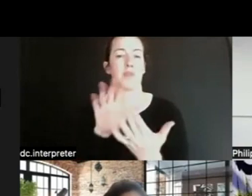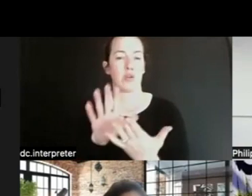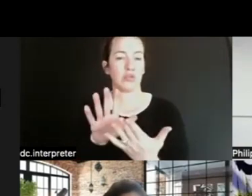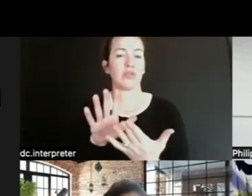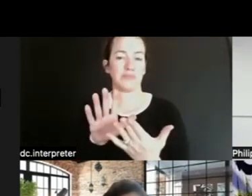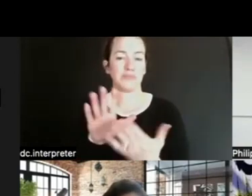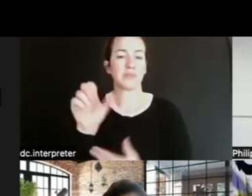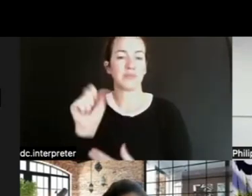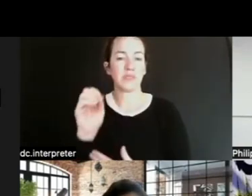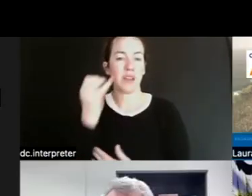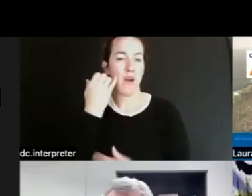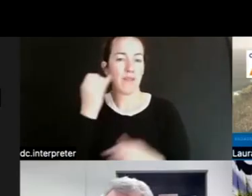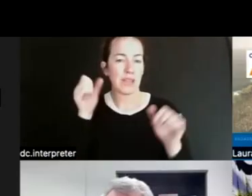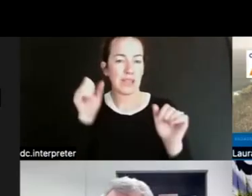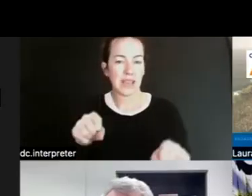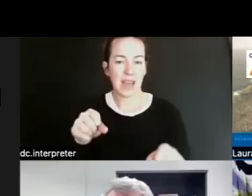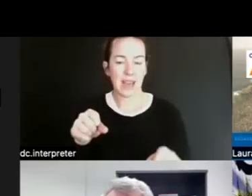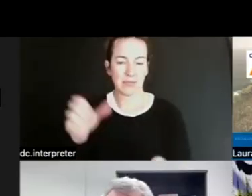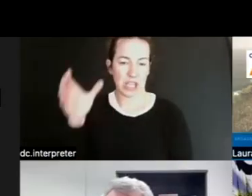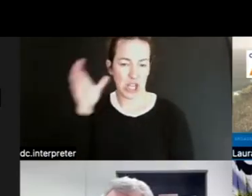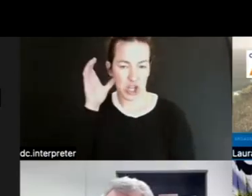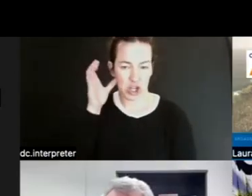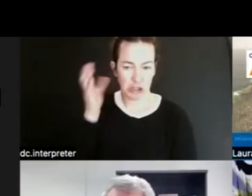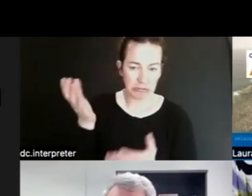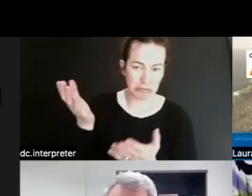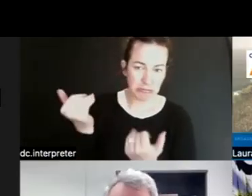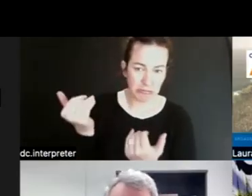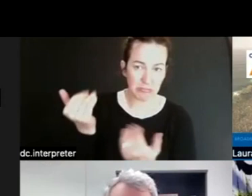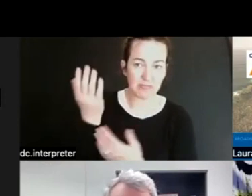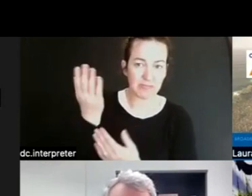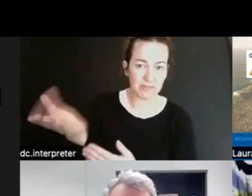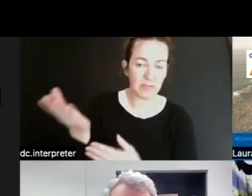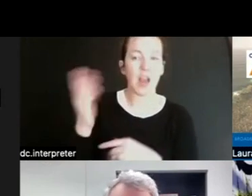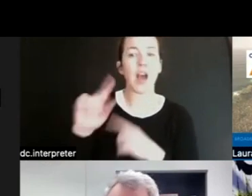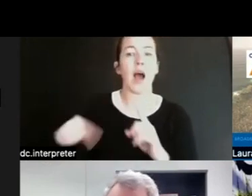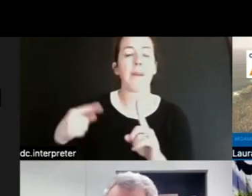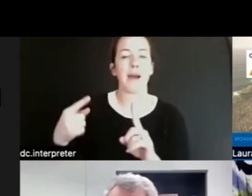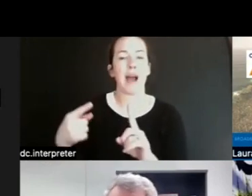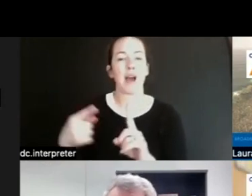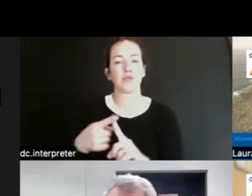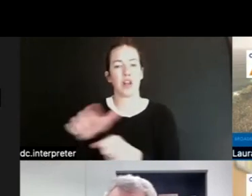So if we could go ahead and hear a little bit from you on the local approach